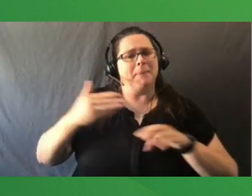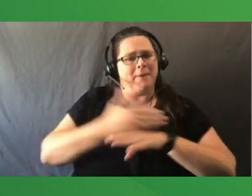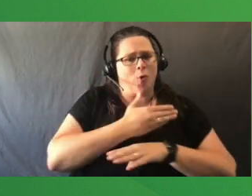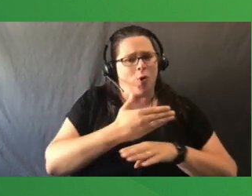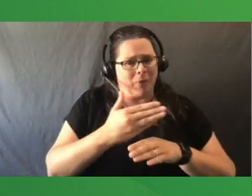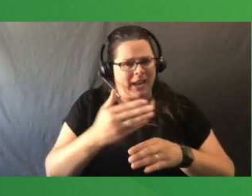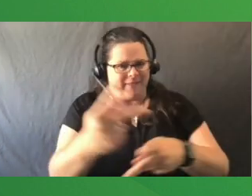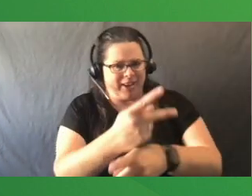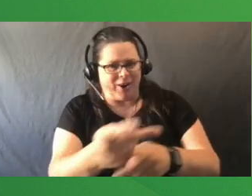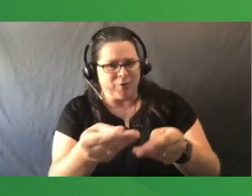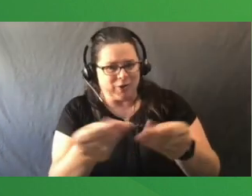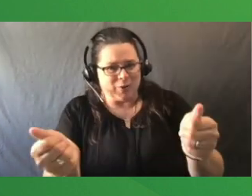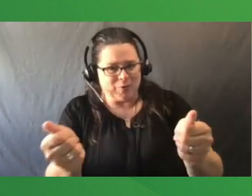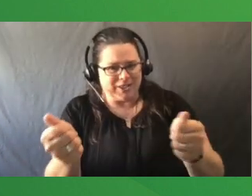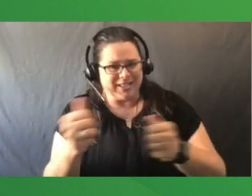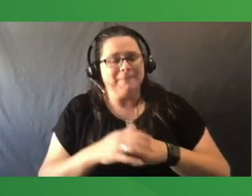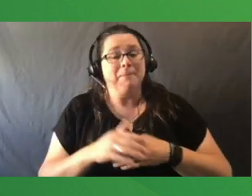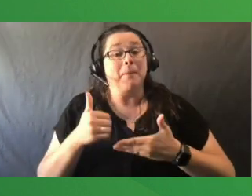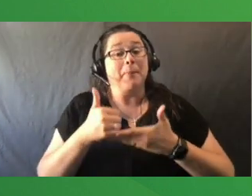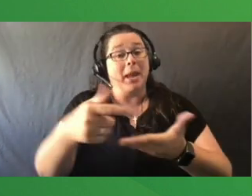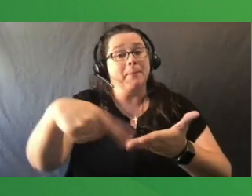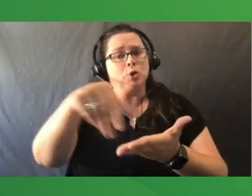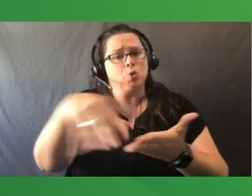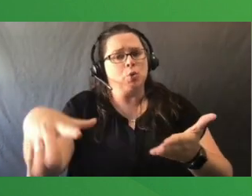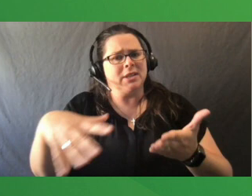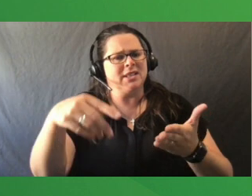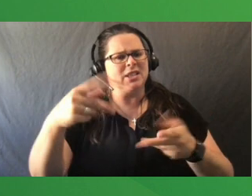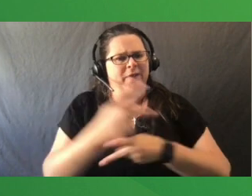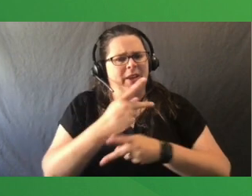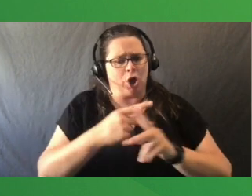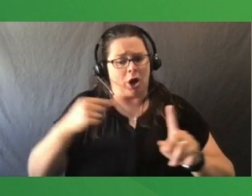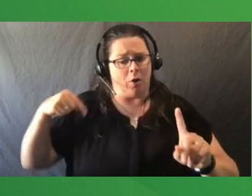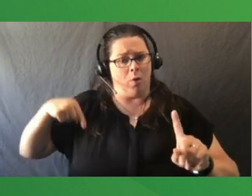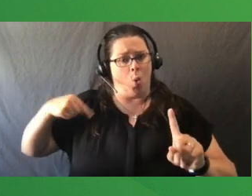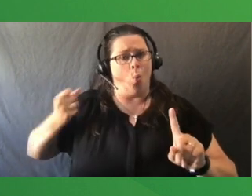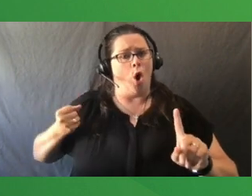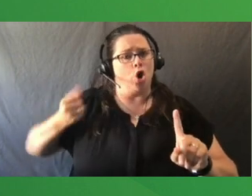So being able to explain those phenomena is really important and central.